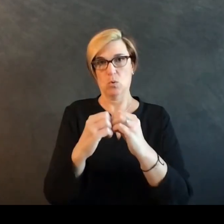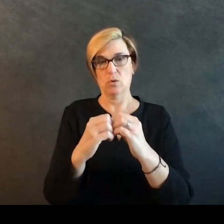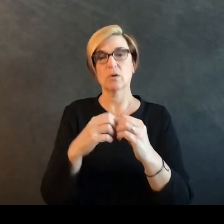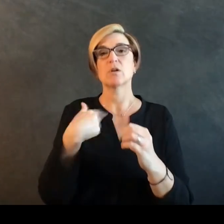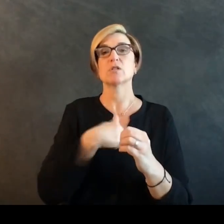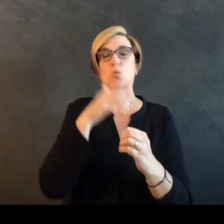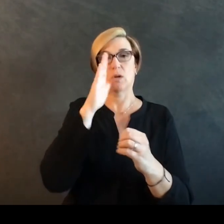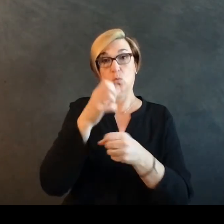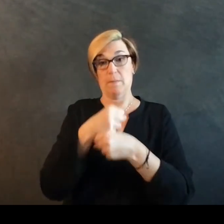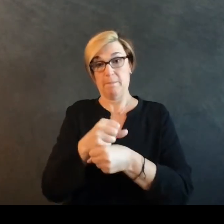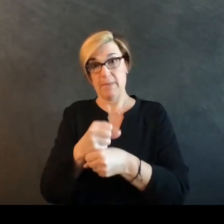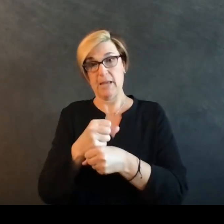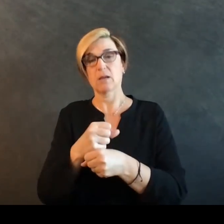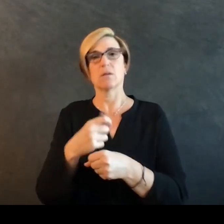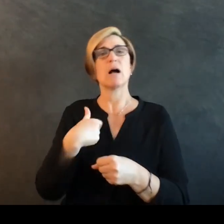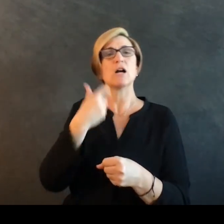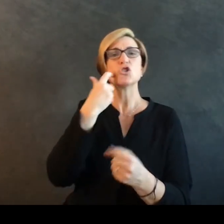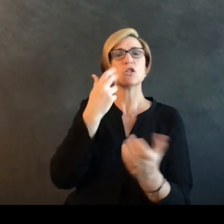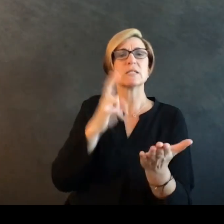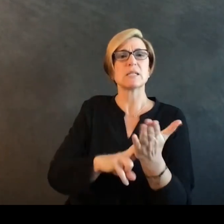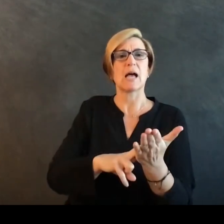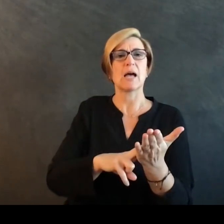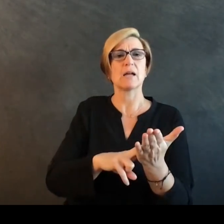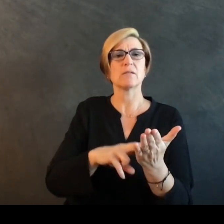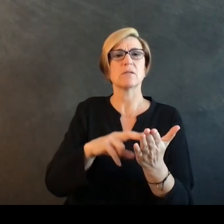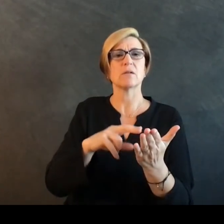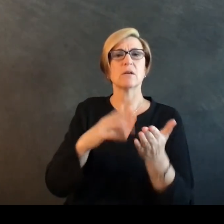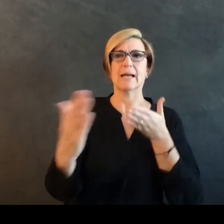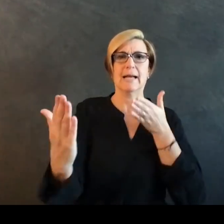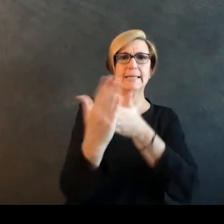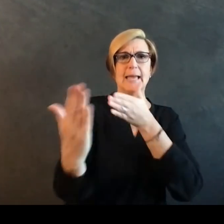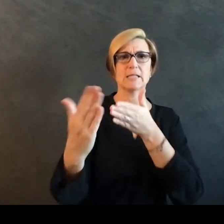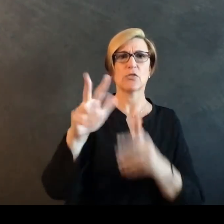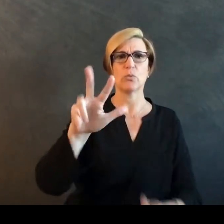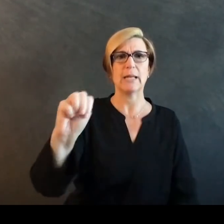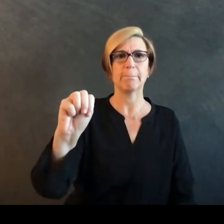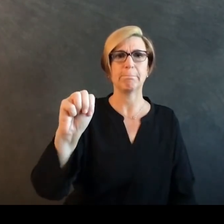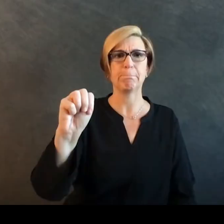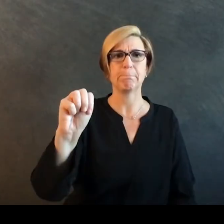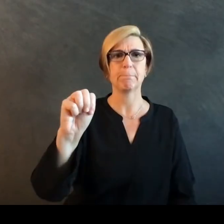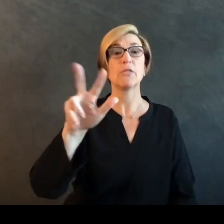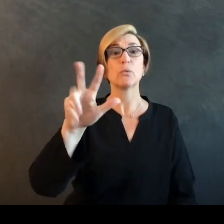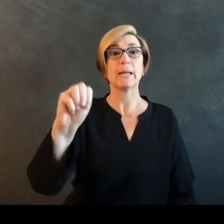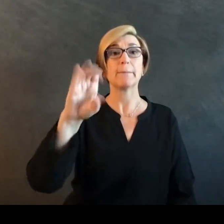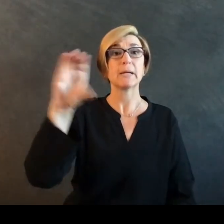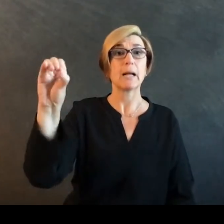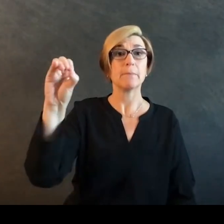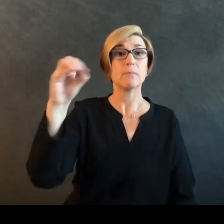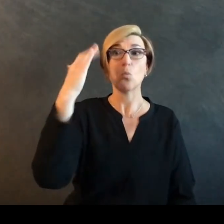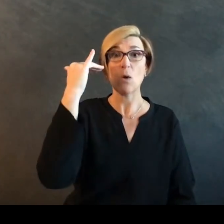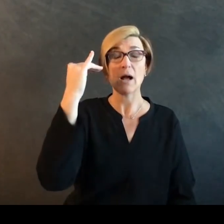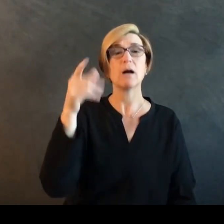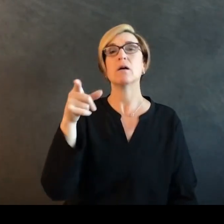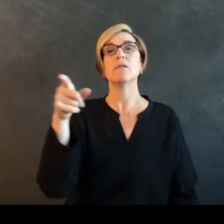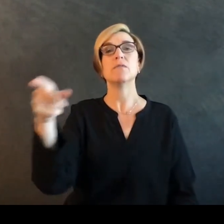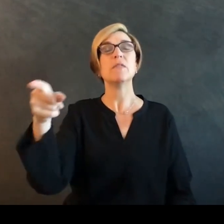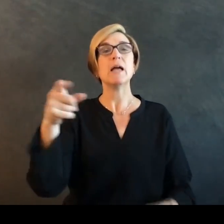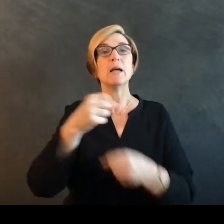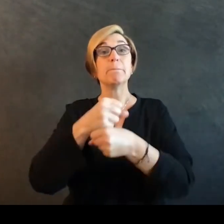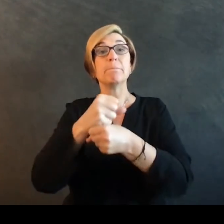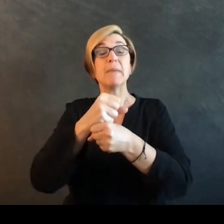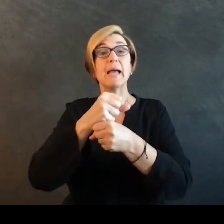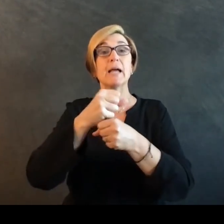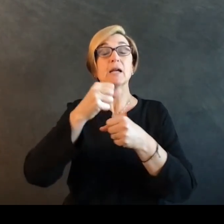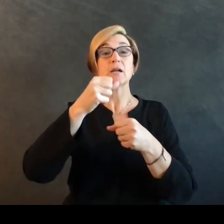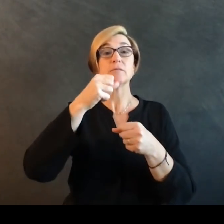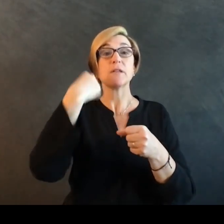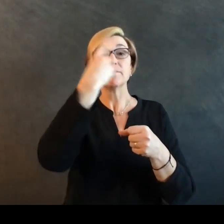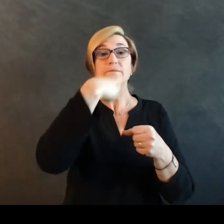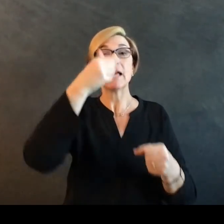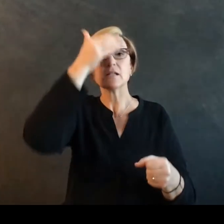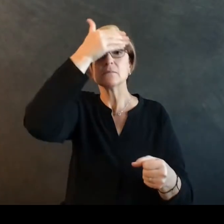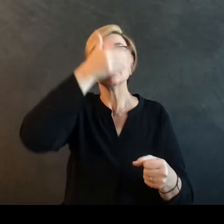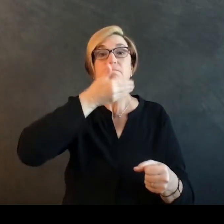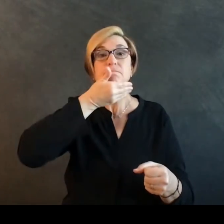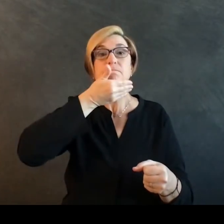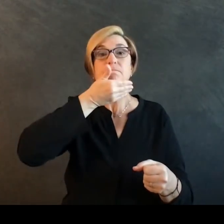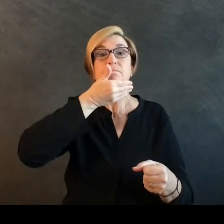just signed against 3m for face masks we assigned a element of the act against 3m